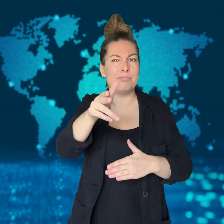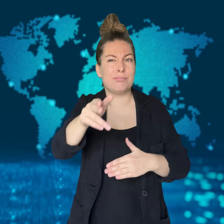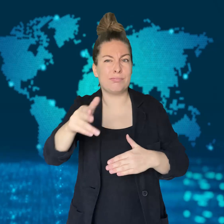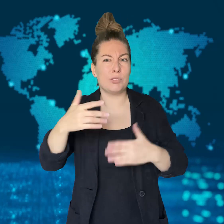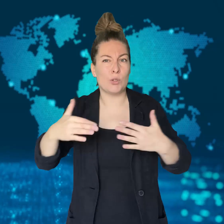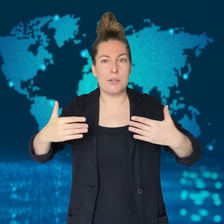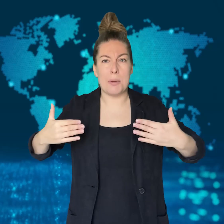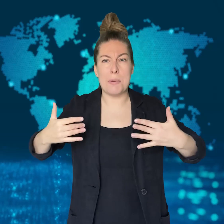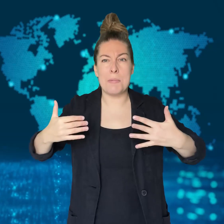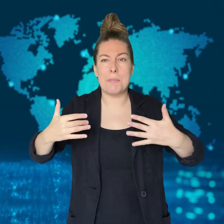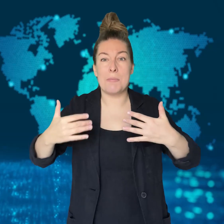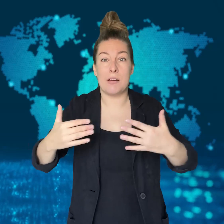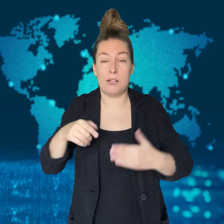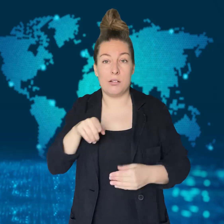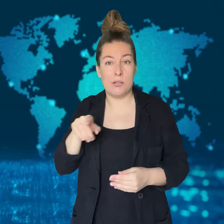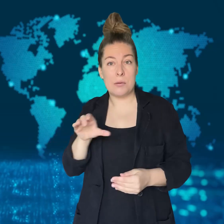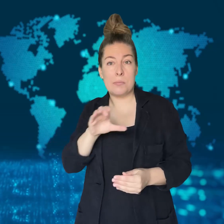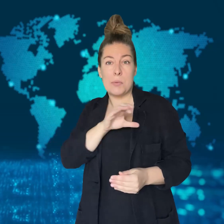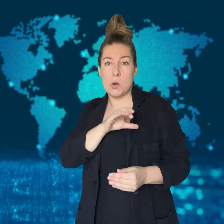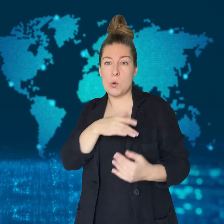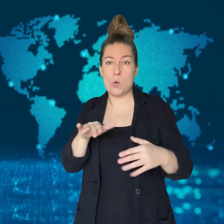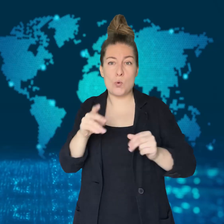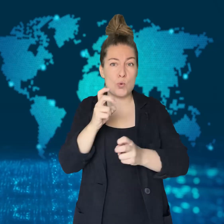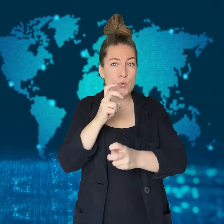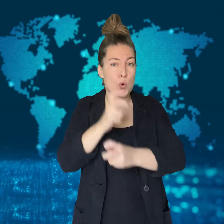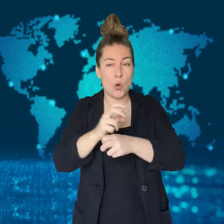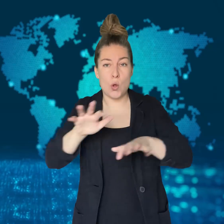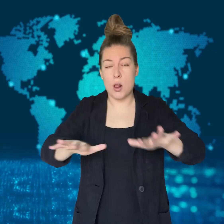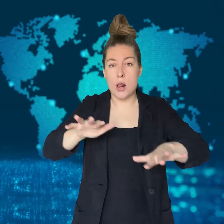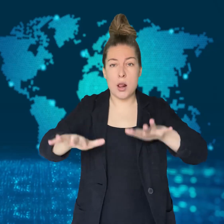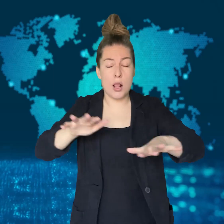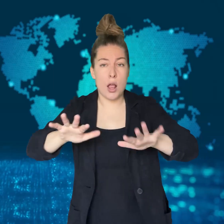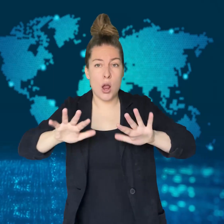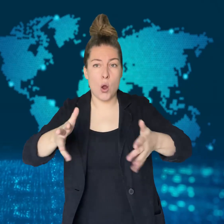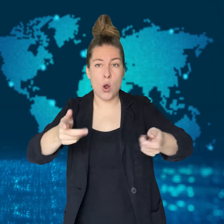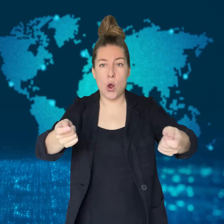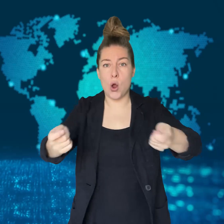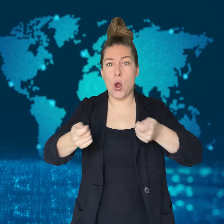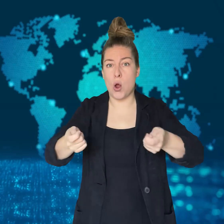in the head as gang members went from house to house.